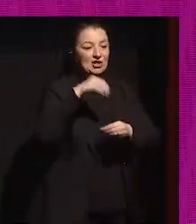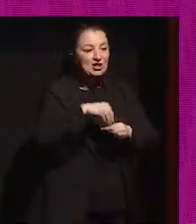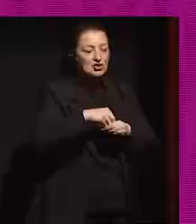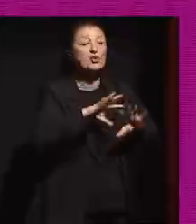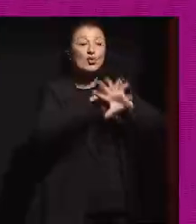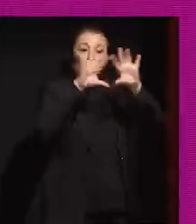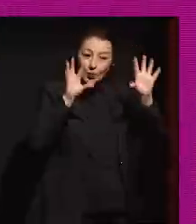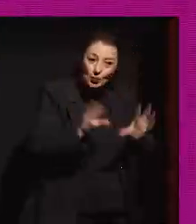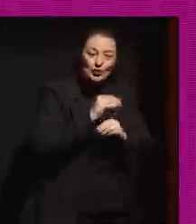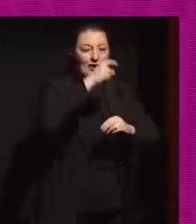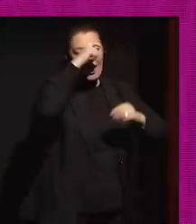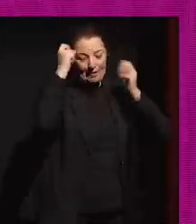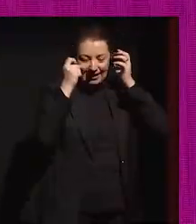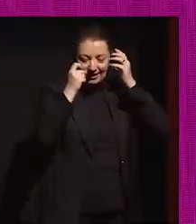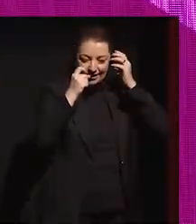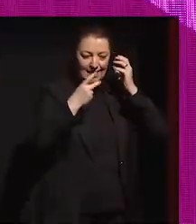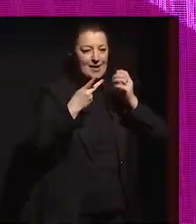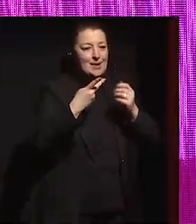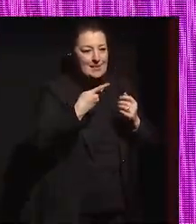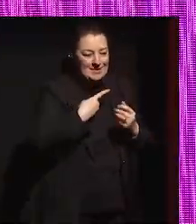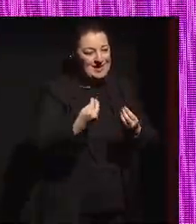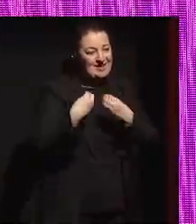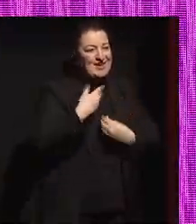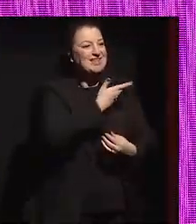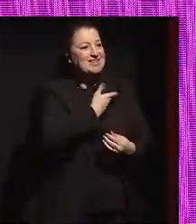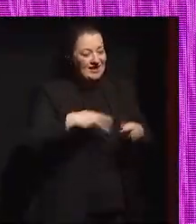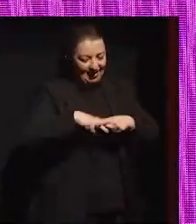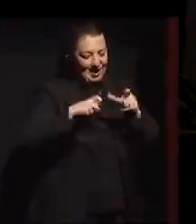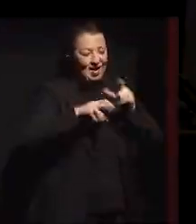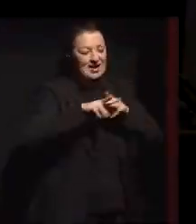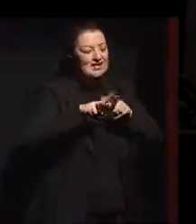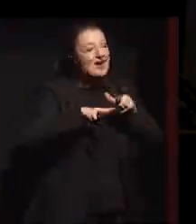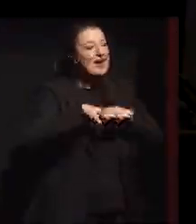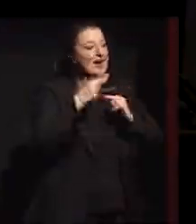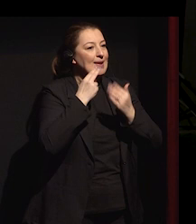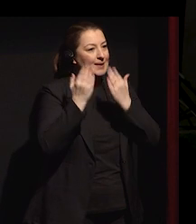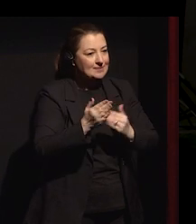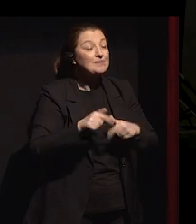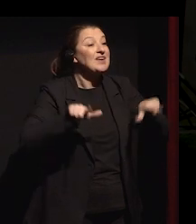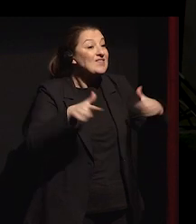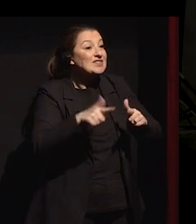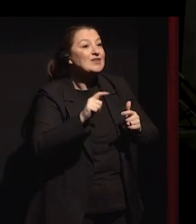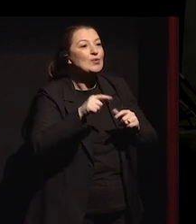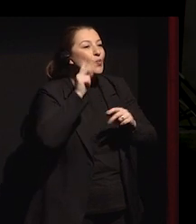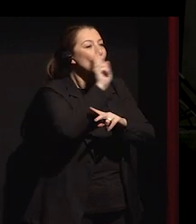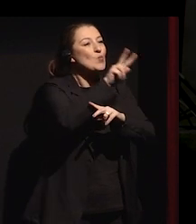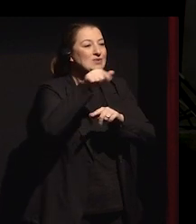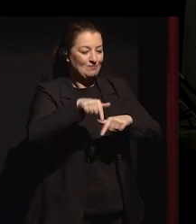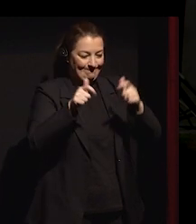and she's one of the speakers, dear Asena Günal. Another woman, and she's the one who made sure that our festival was held